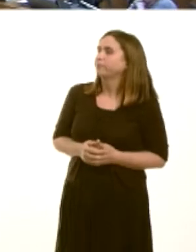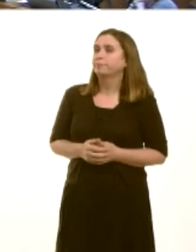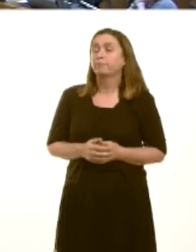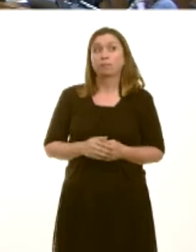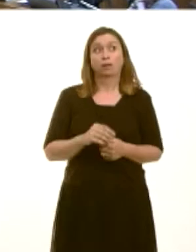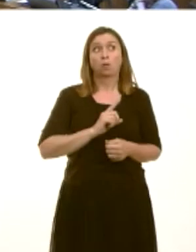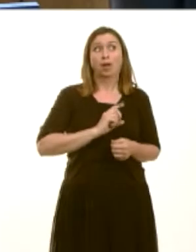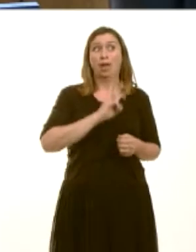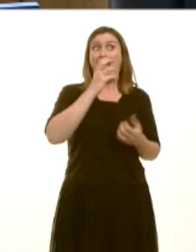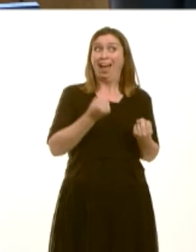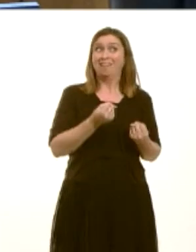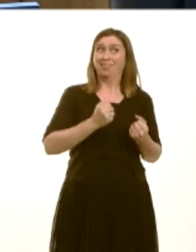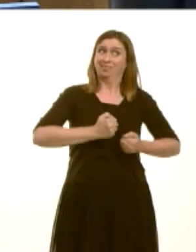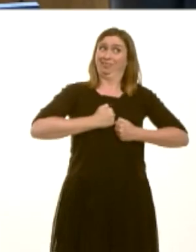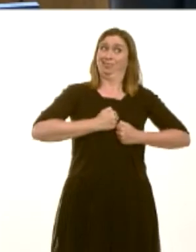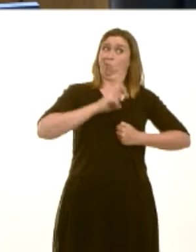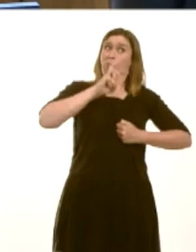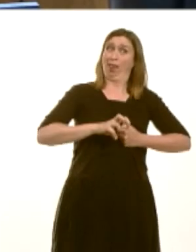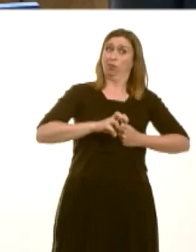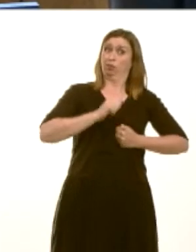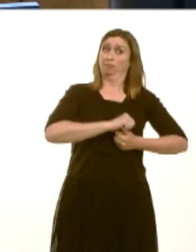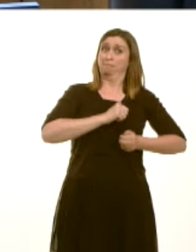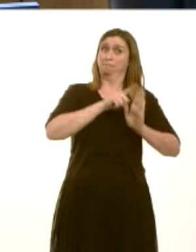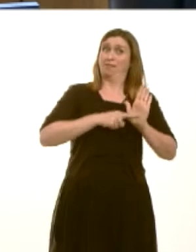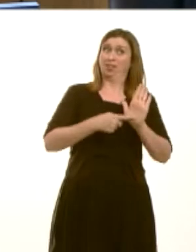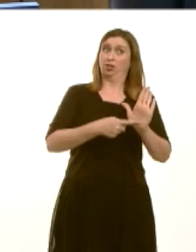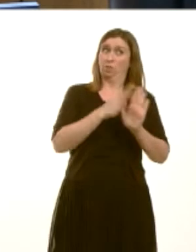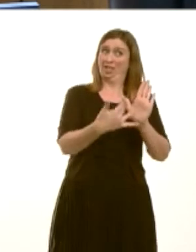for a Welsh issue, so of course it says that we would look to control the tolls from Wales.